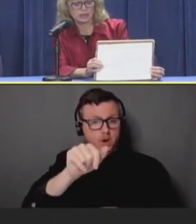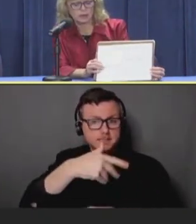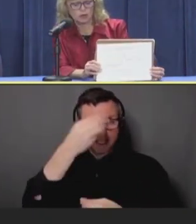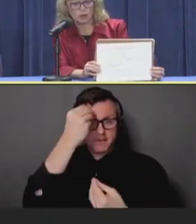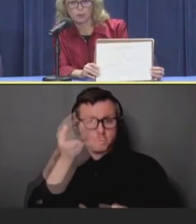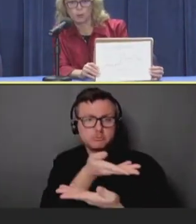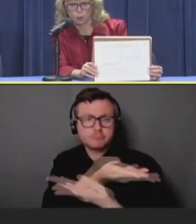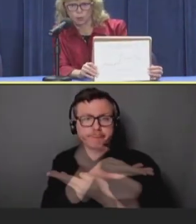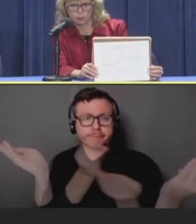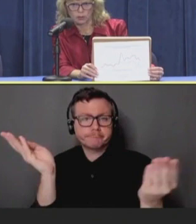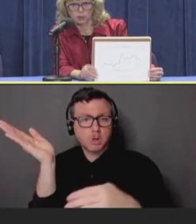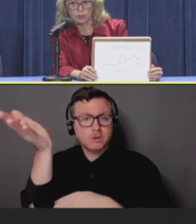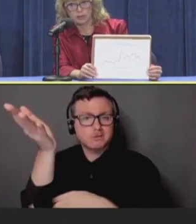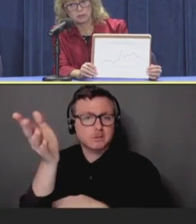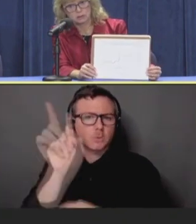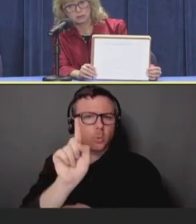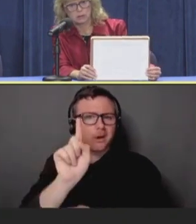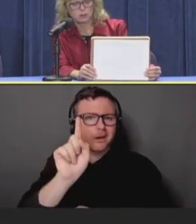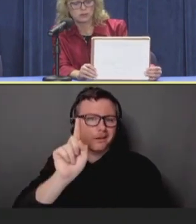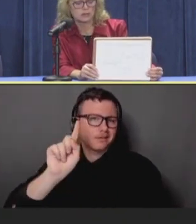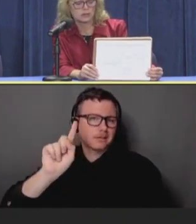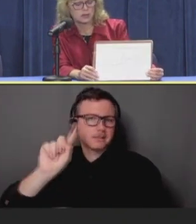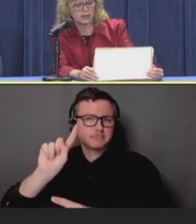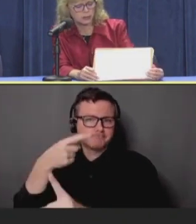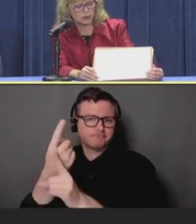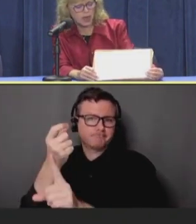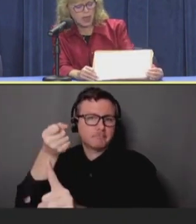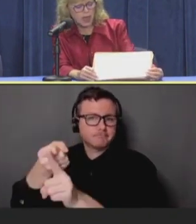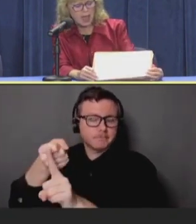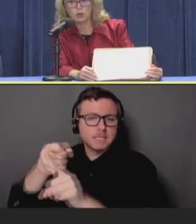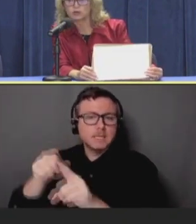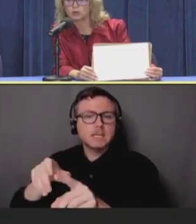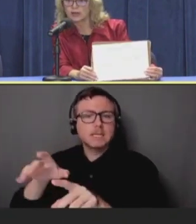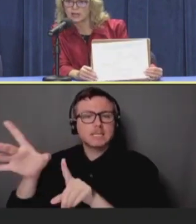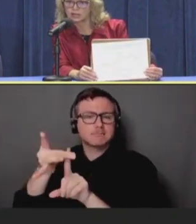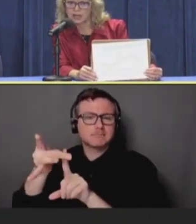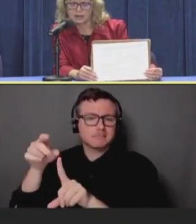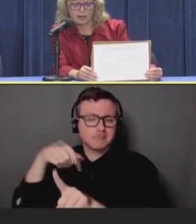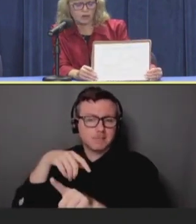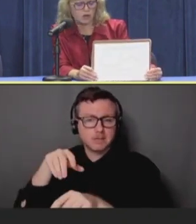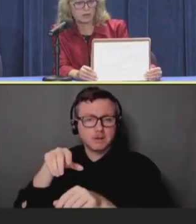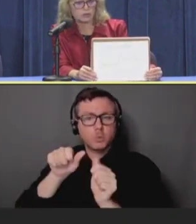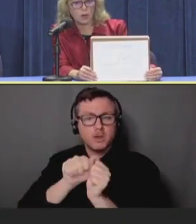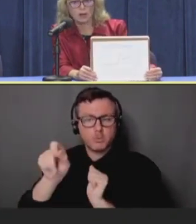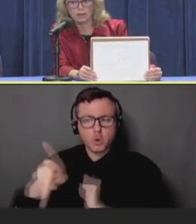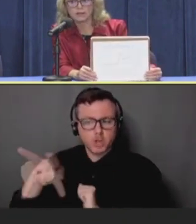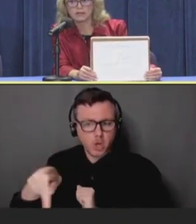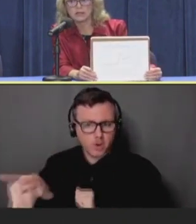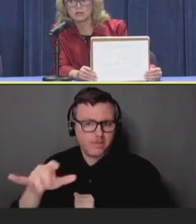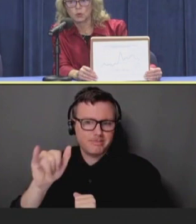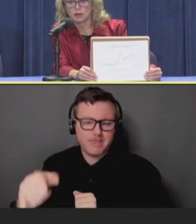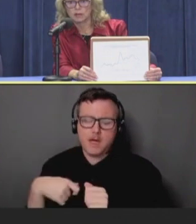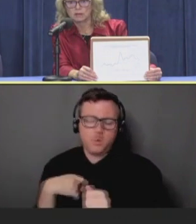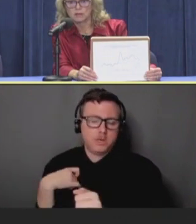about our won polio case. It's like we said the tip of the iceberg. And we also tried to educate in that regard as well, that this is what it is, there's